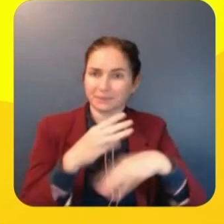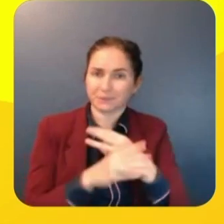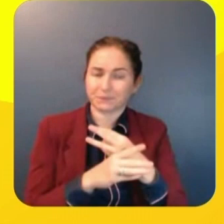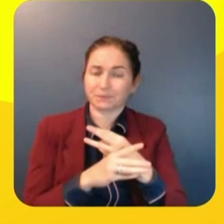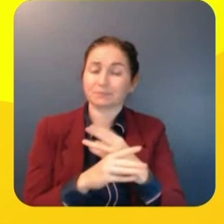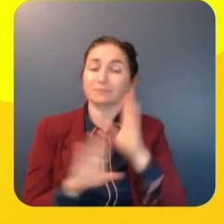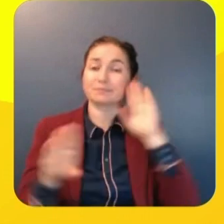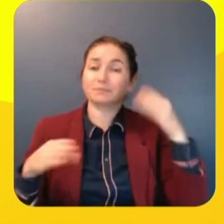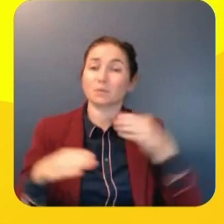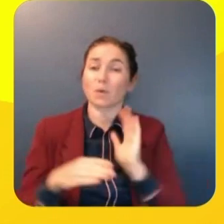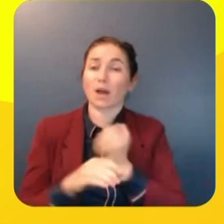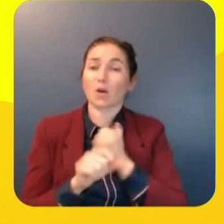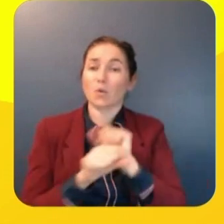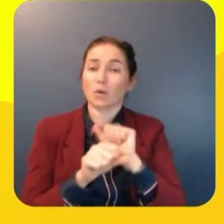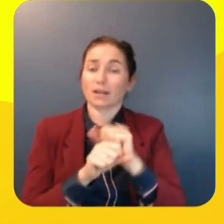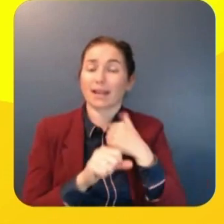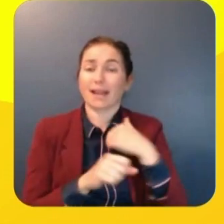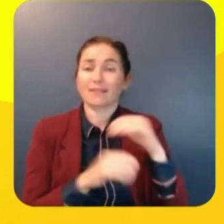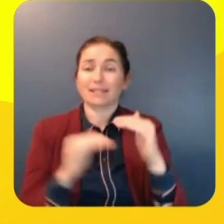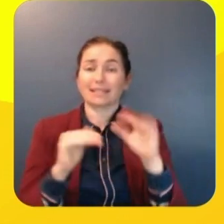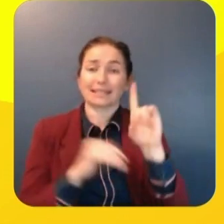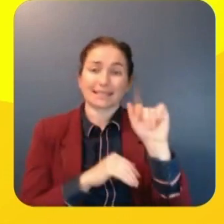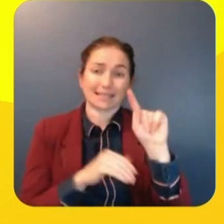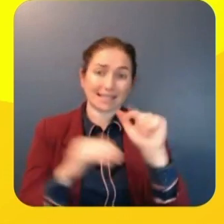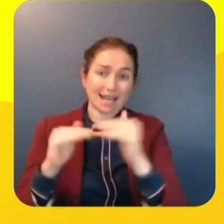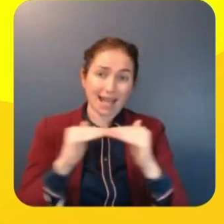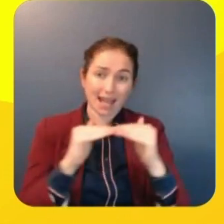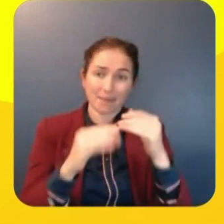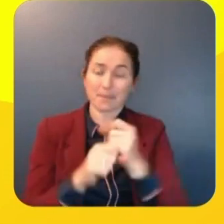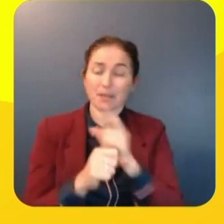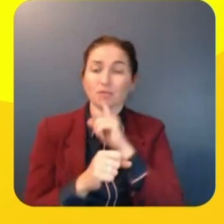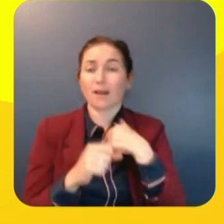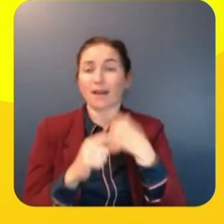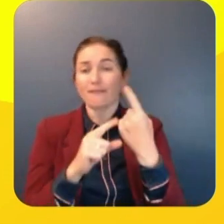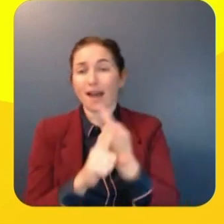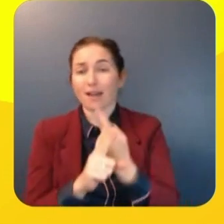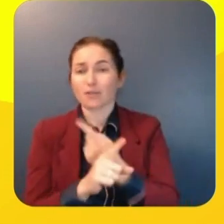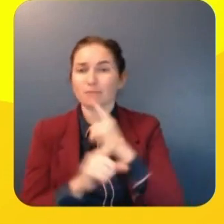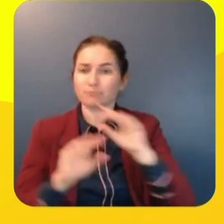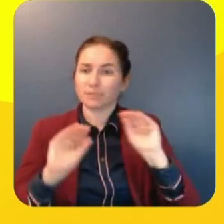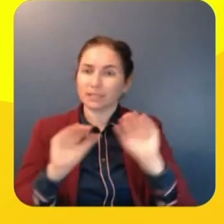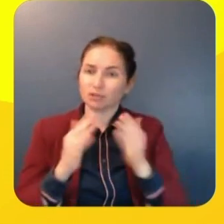an element of data equity to ensure accurate and transparent look at where diversity equity